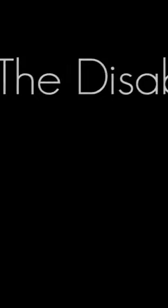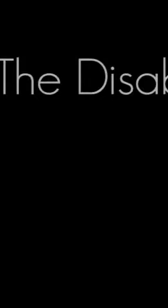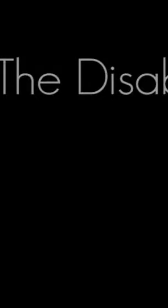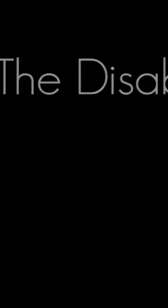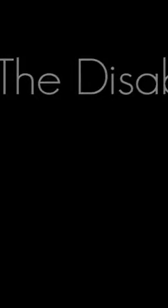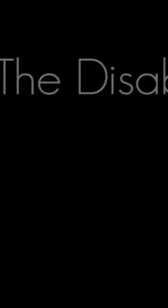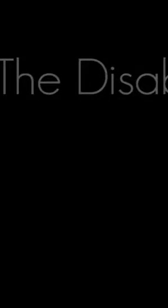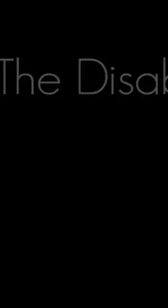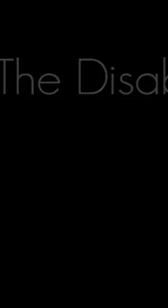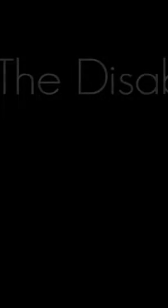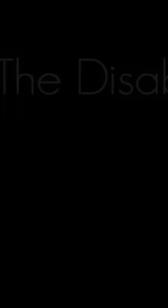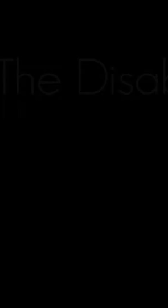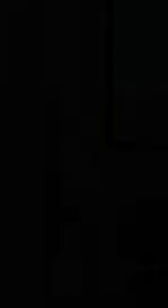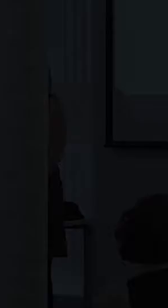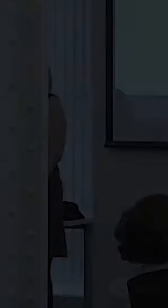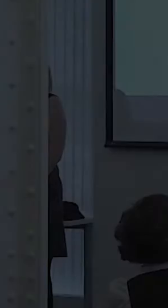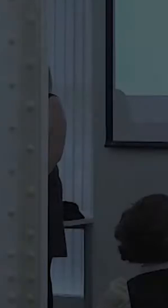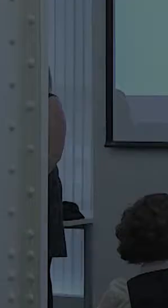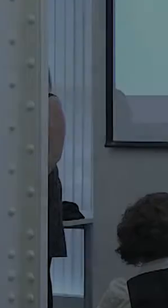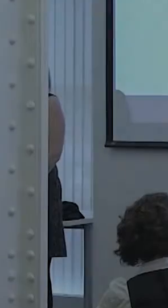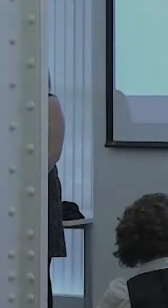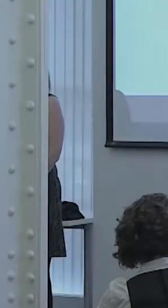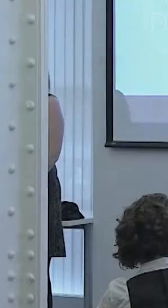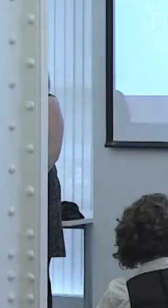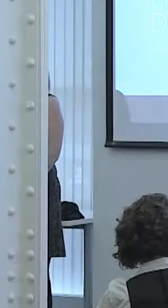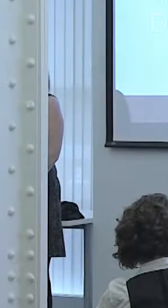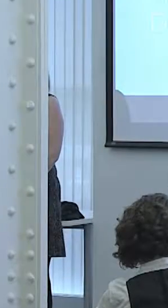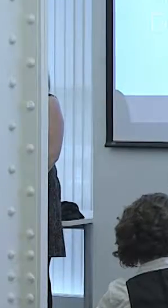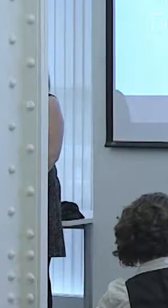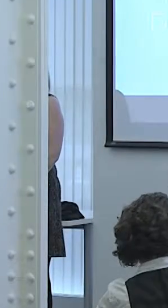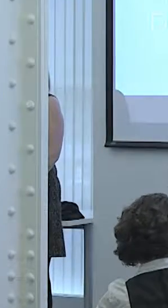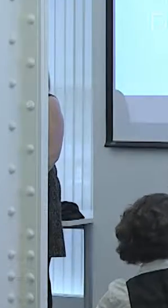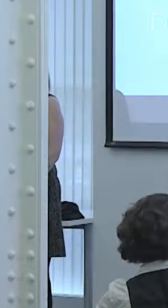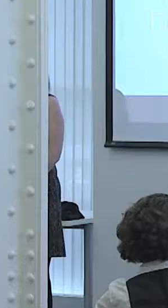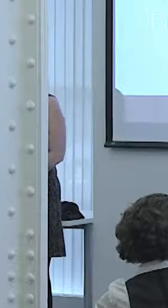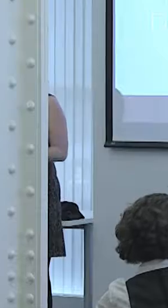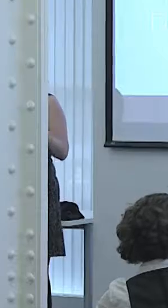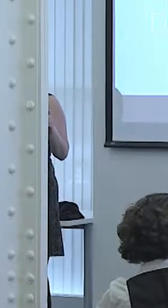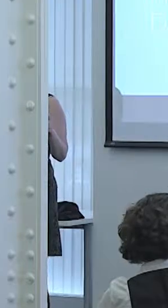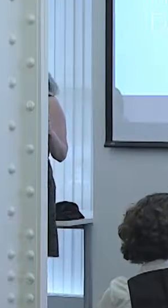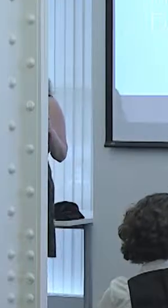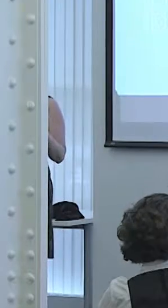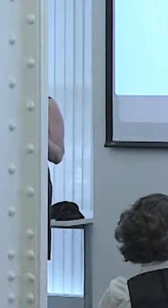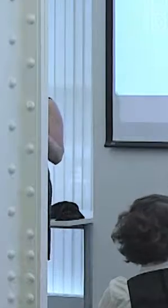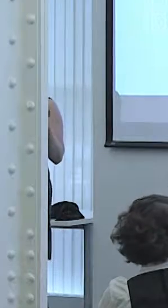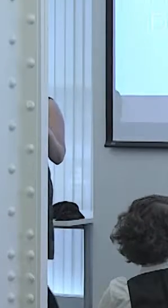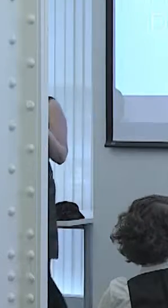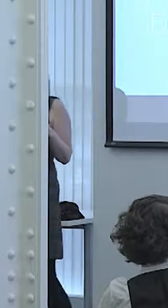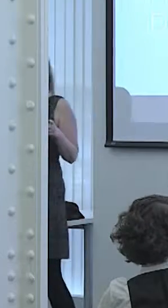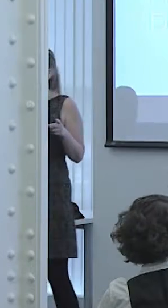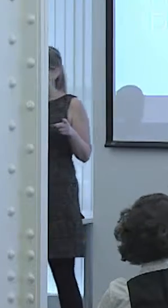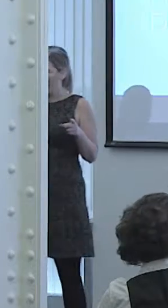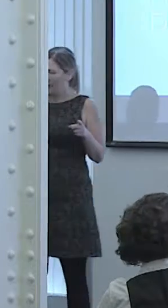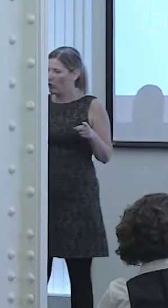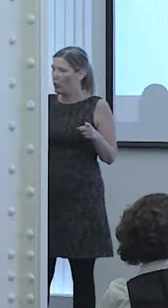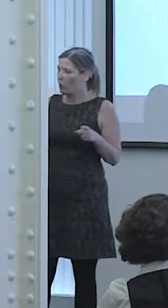Our next presenter is Mickey Thomas. Micky Thomas is a non-binary, queer, working-class,